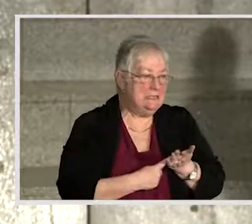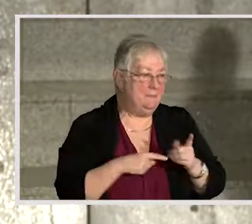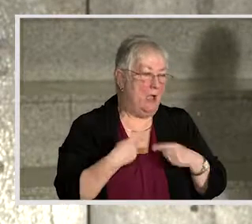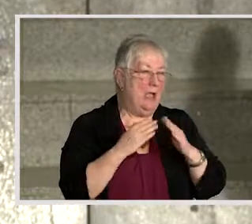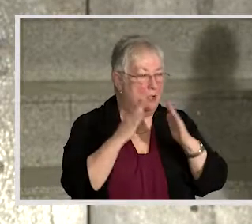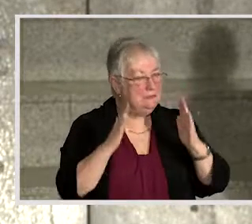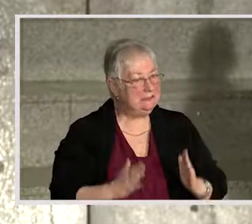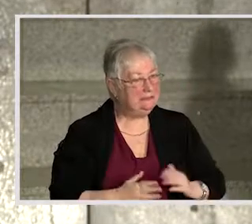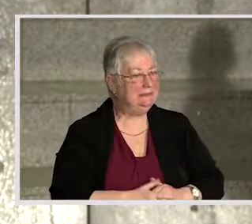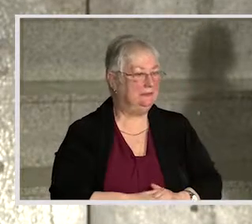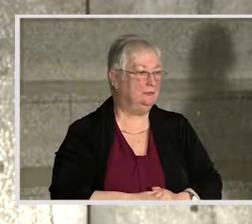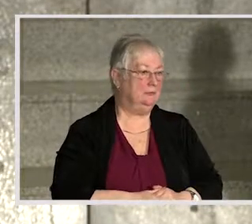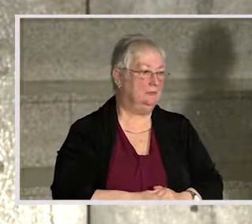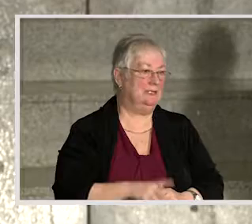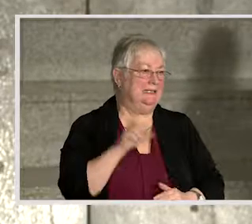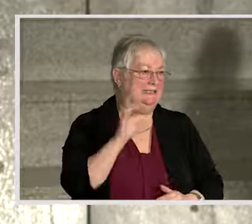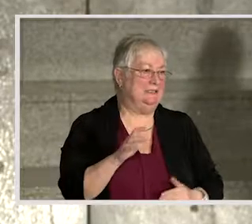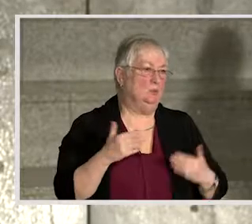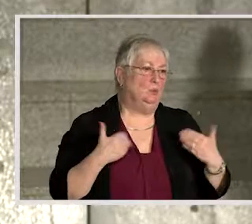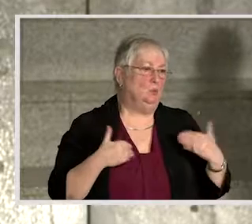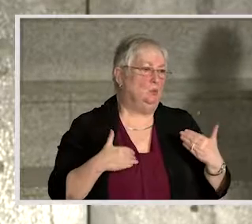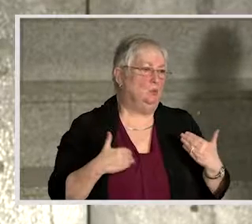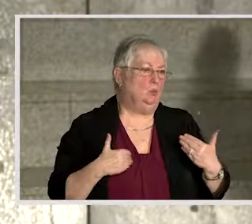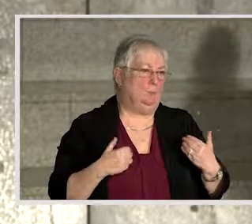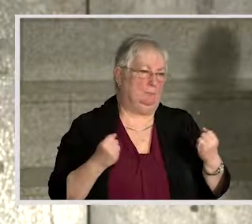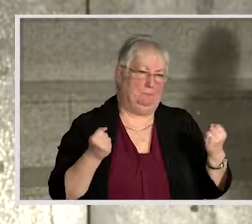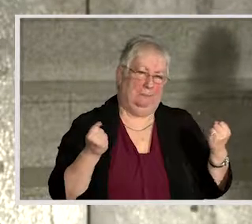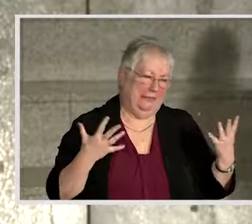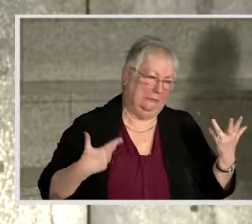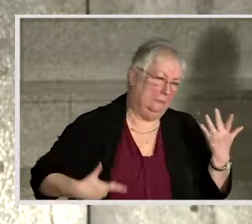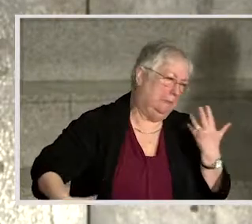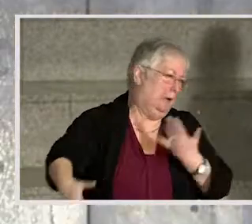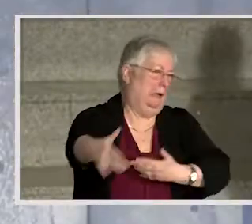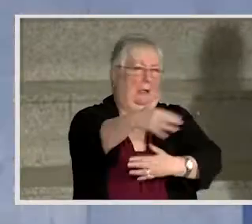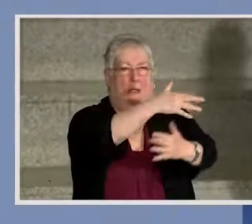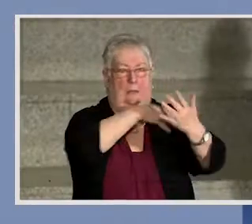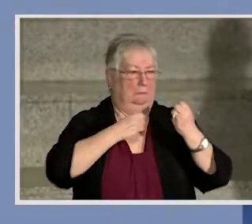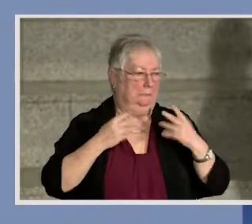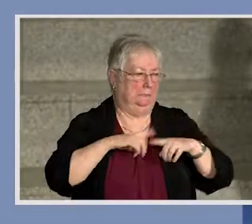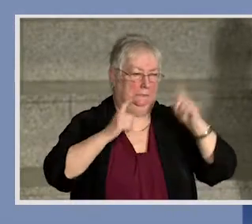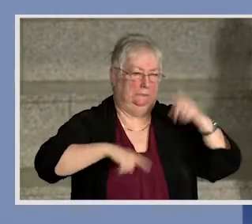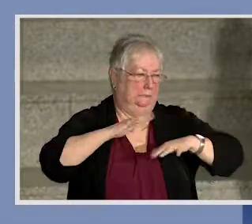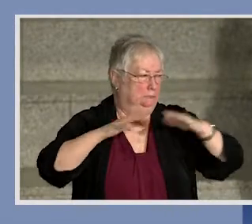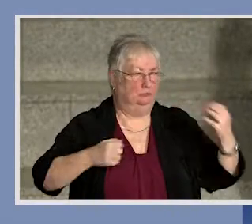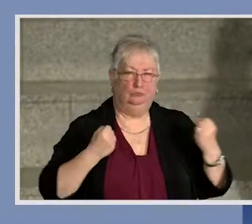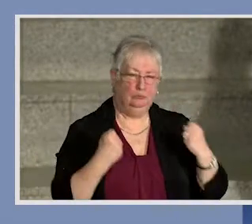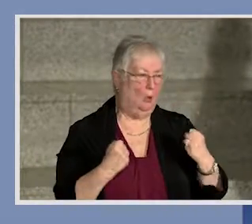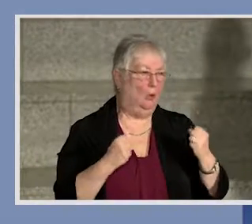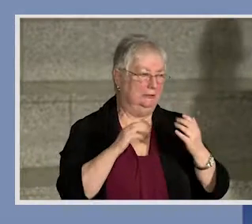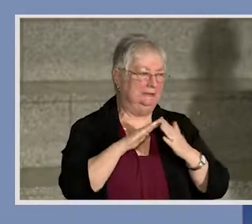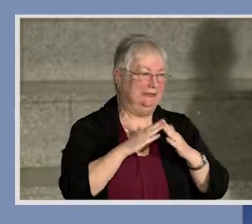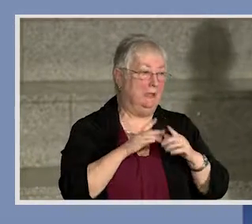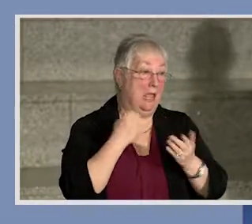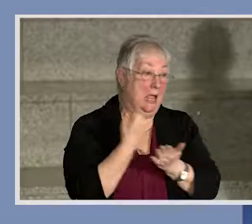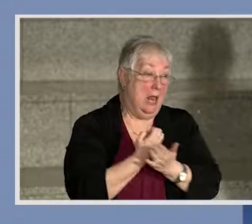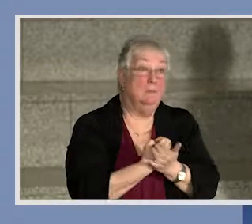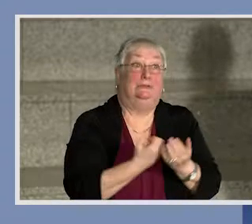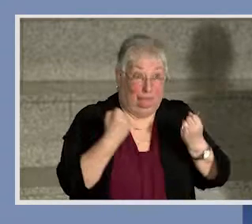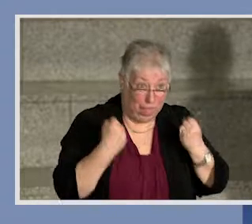A THRIVING CITY. OUR ECONOMY IS STRONG AND OUR POPULATION GROWTH IS THE LARGEST THAT THIS CITY HAS WITNESSED IN